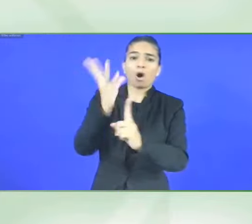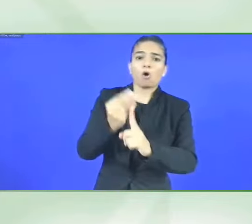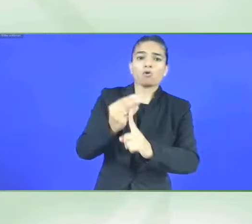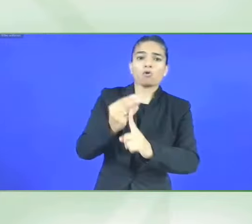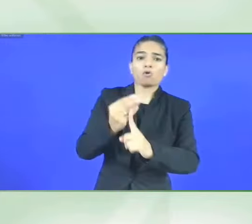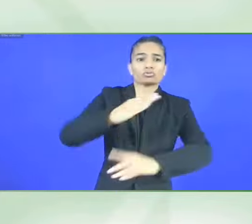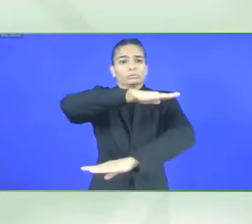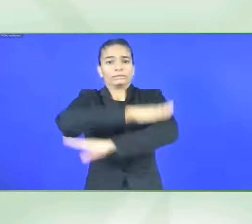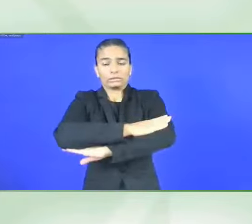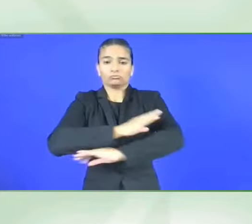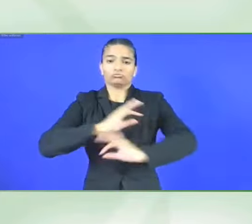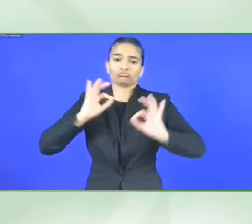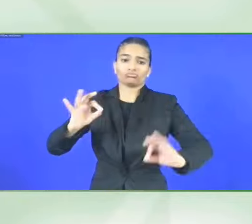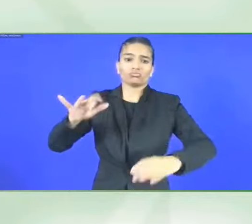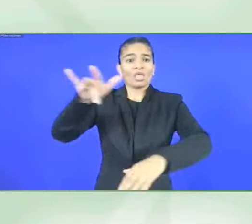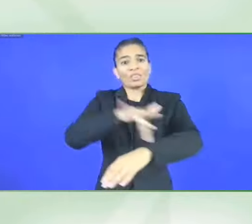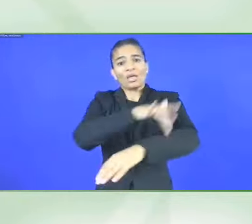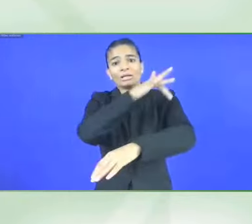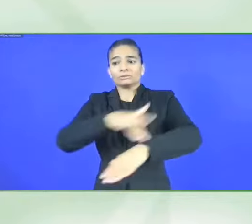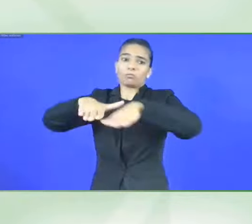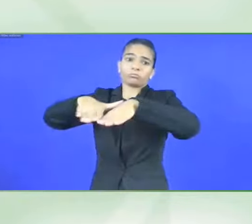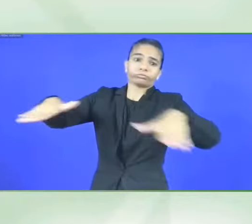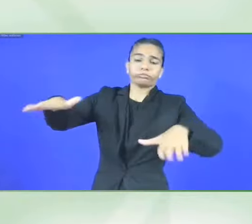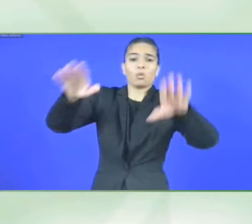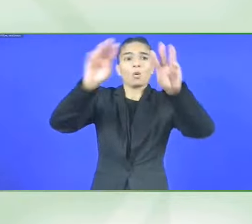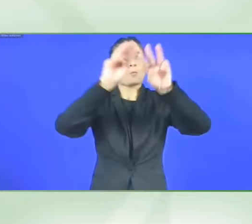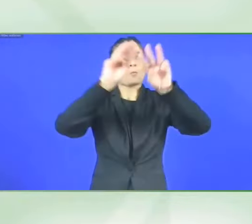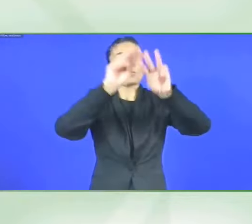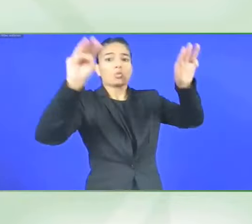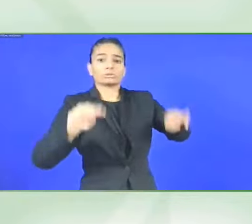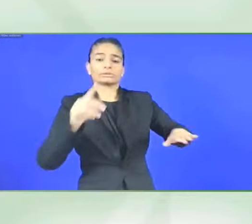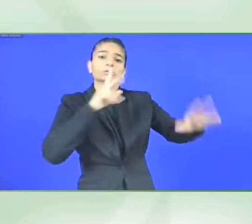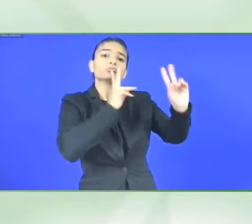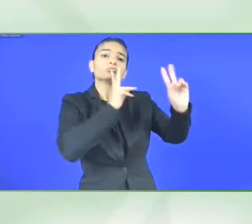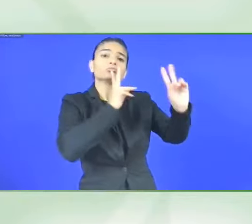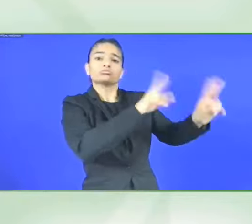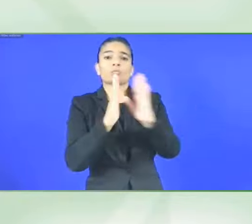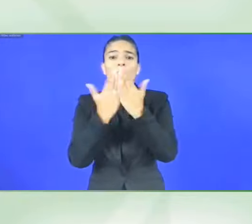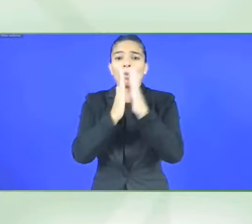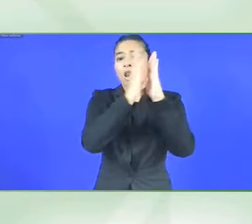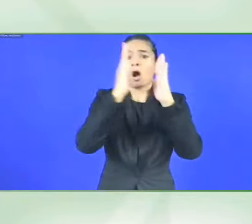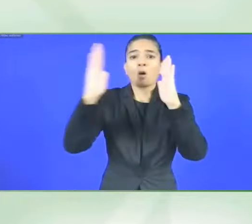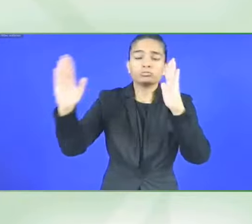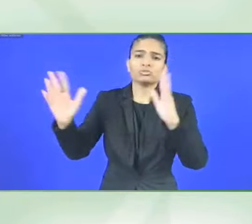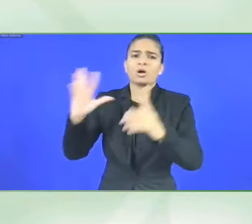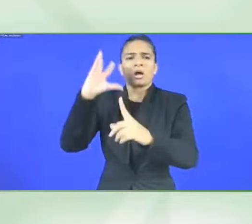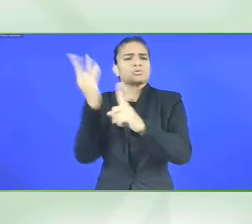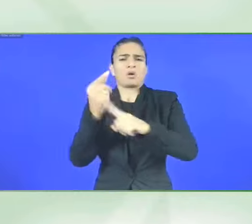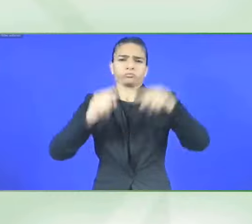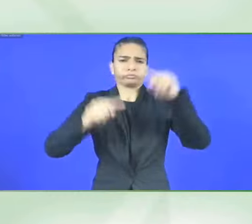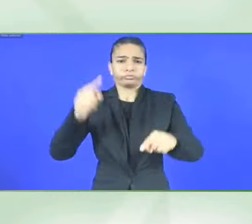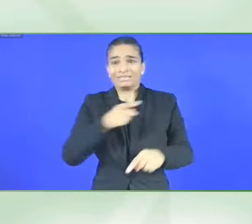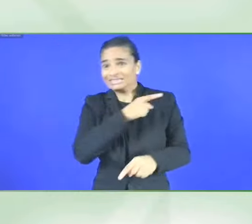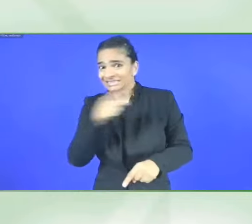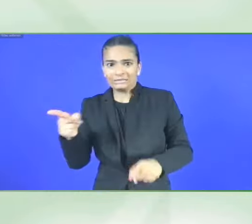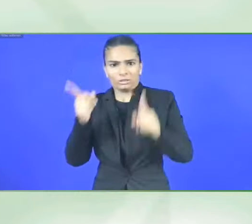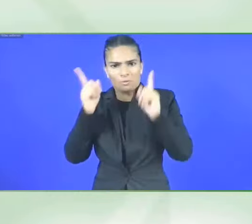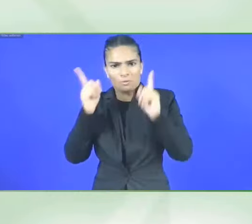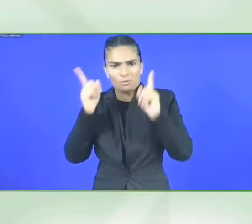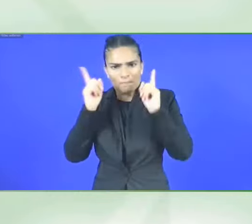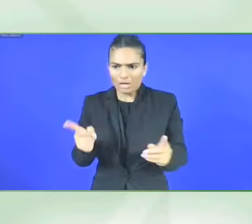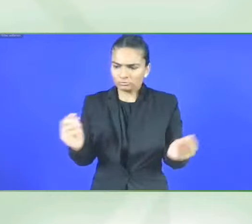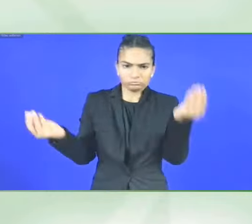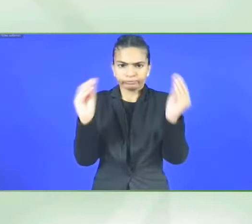First and foremost, let us underscore the need for individuals with disabilities to